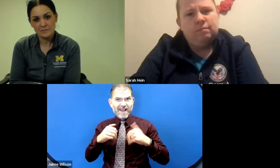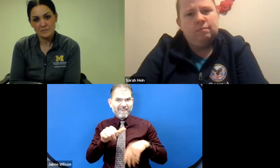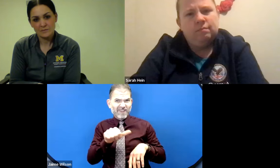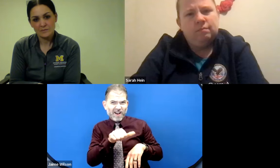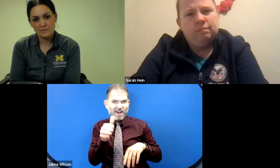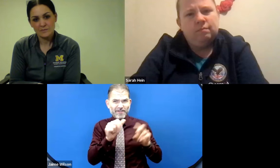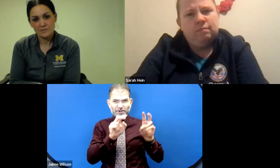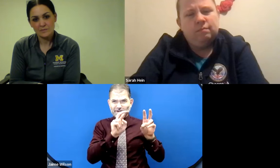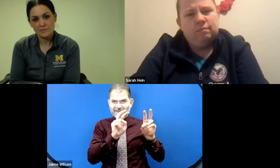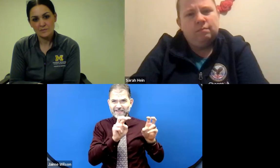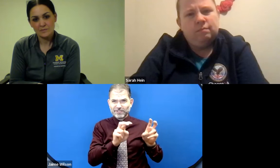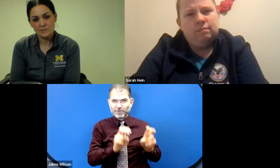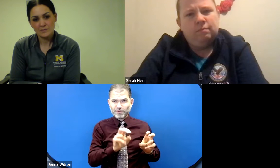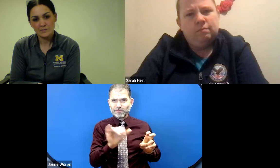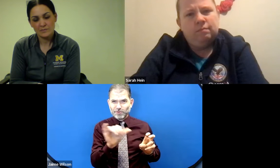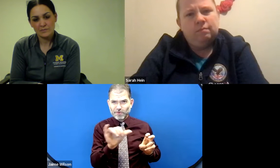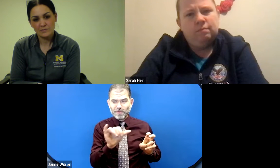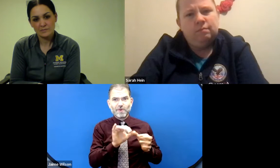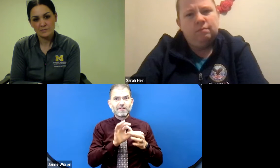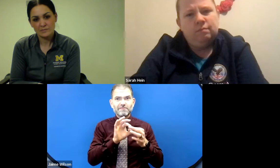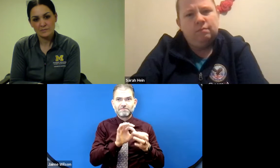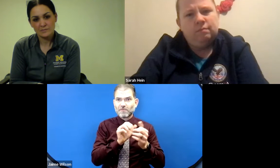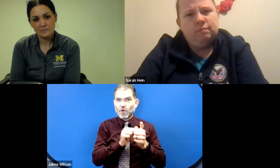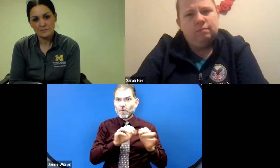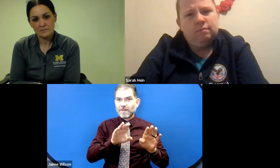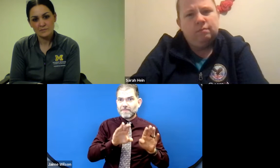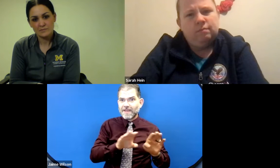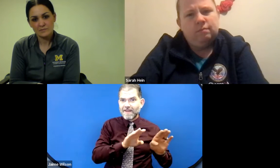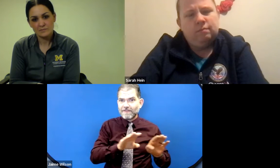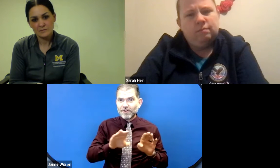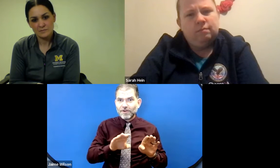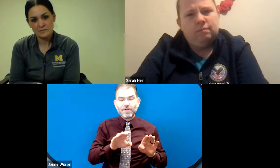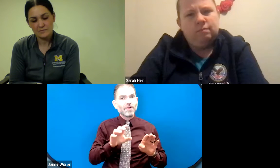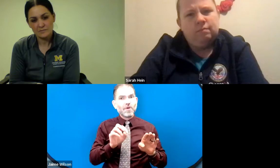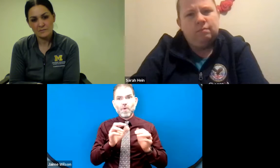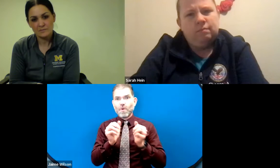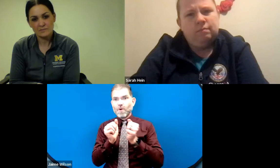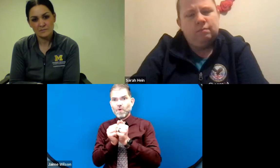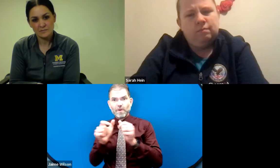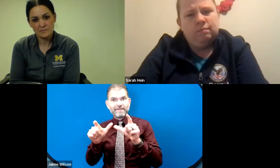ASL Interpreter: It is also ASL Interpreter: a more complex issue related to behavior